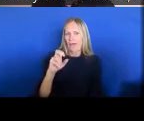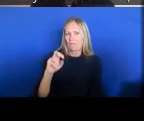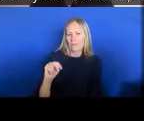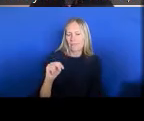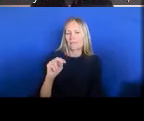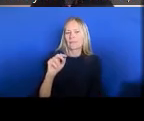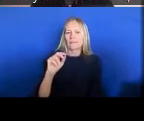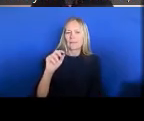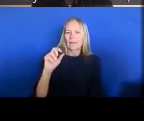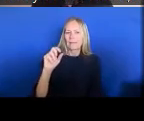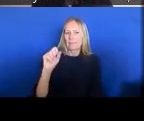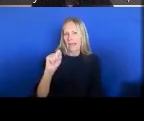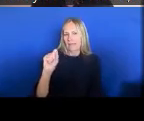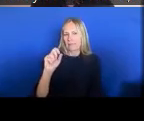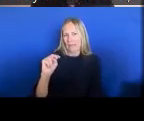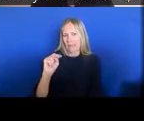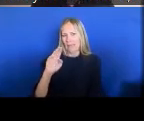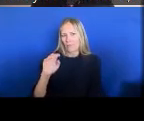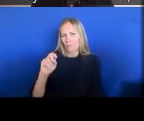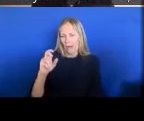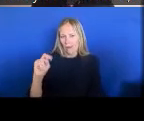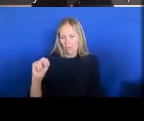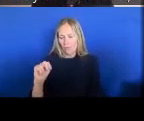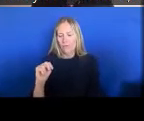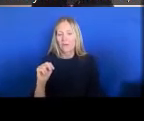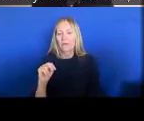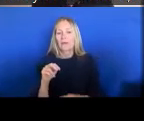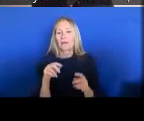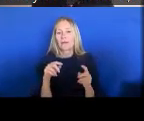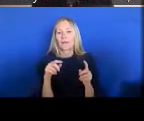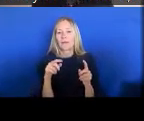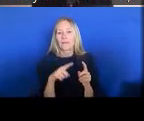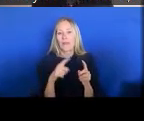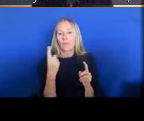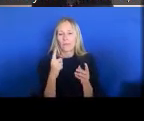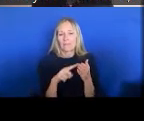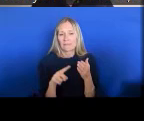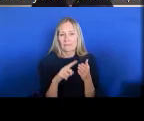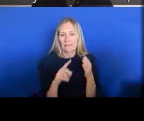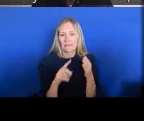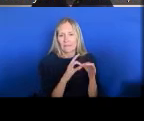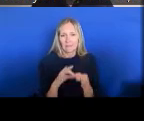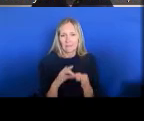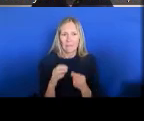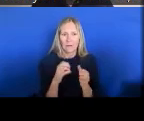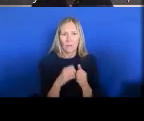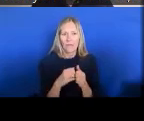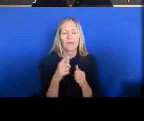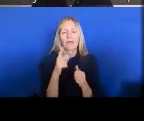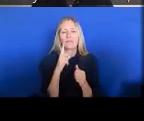visual and auditory research, and it was a study that done that correlated poor reaching patterns in high-risk preterm